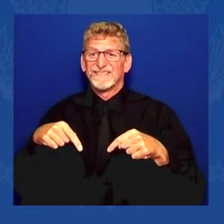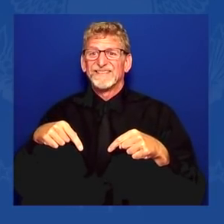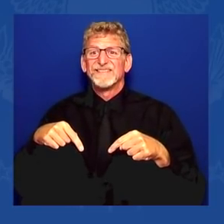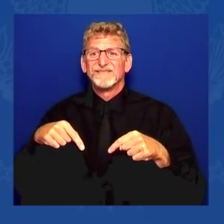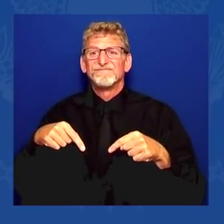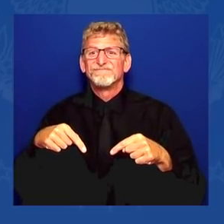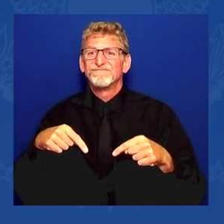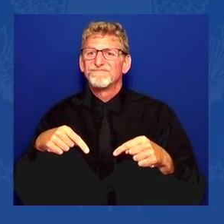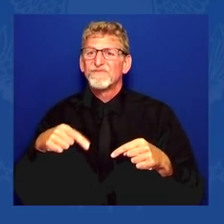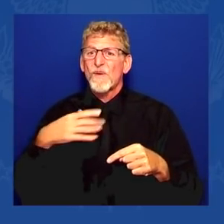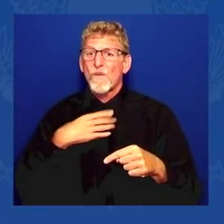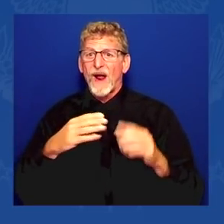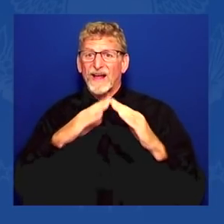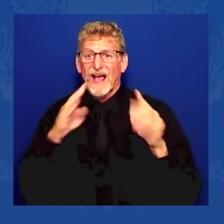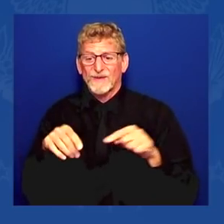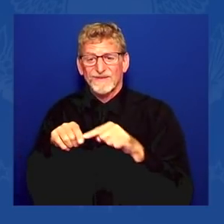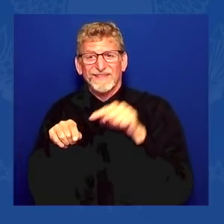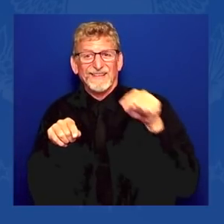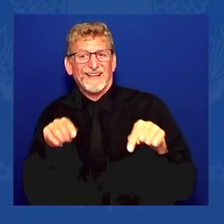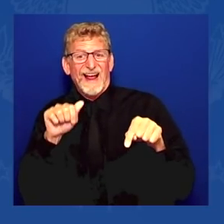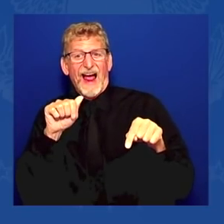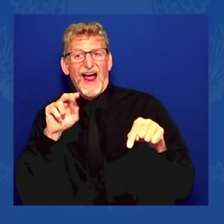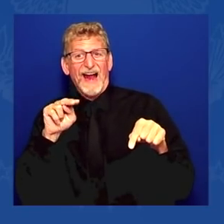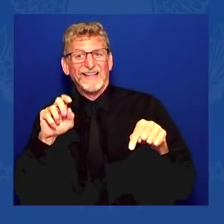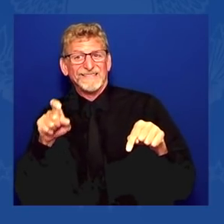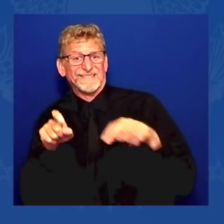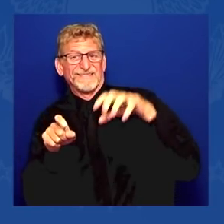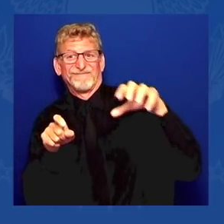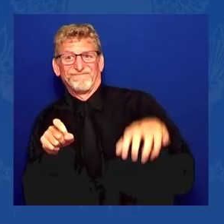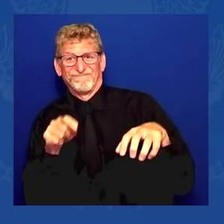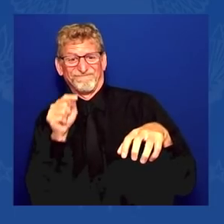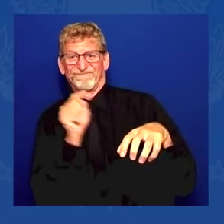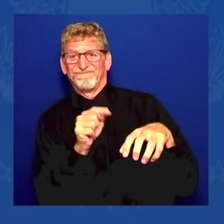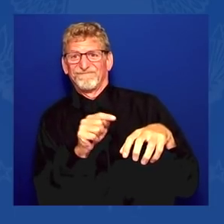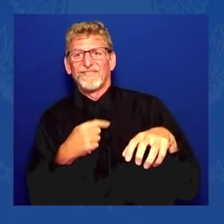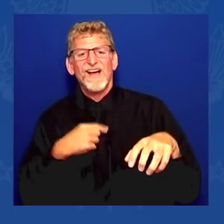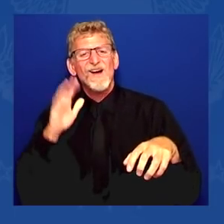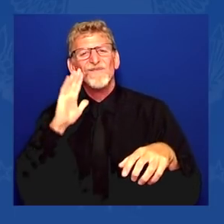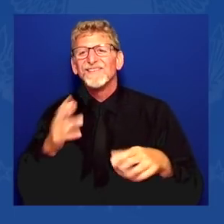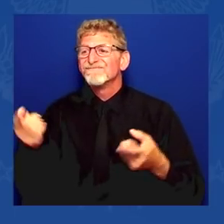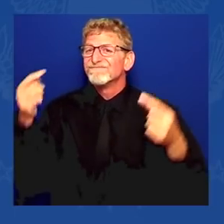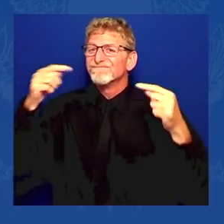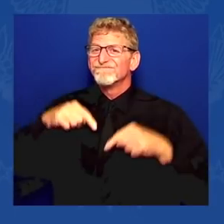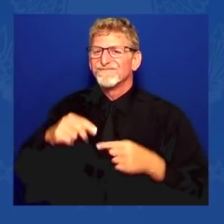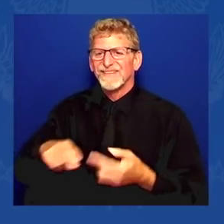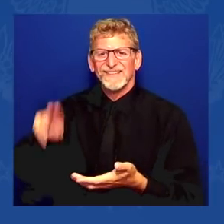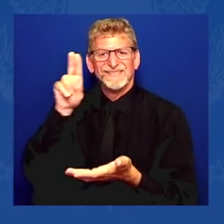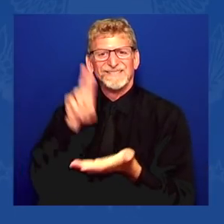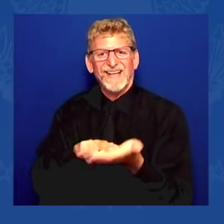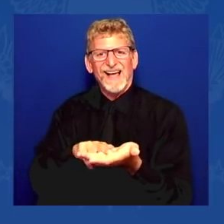which you all have written and passed protecting our planet from climate-disturbing greenhouse gas,